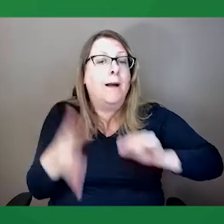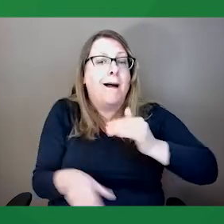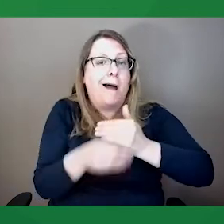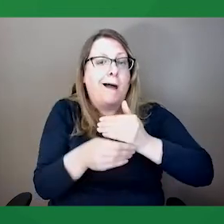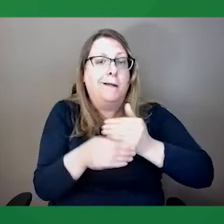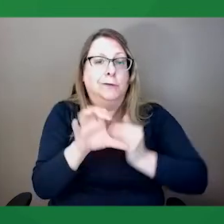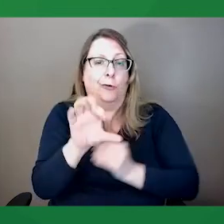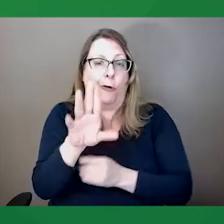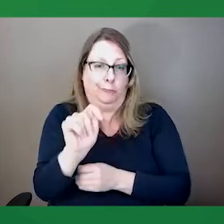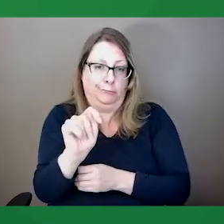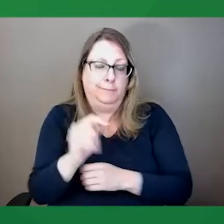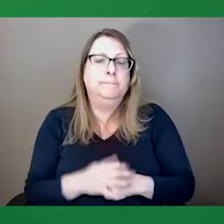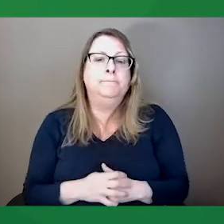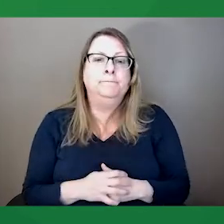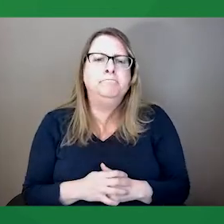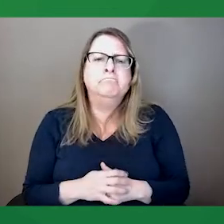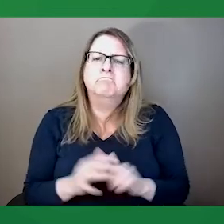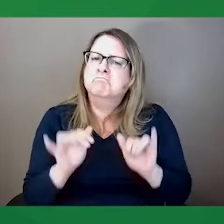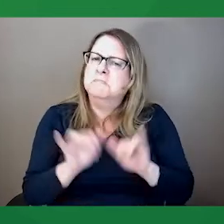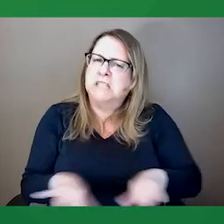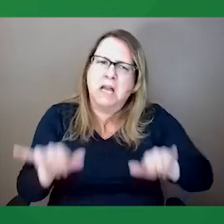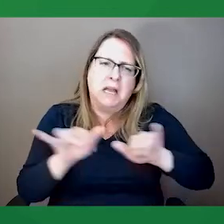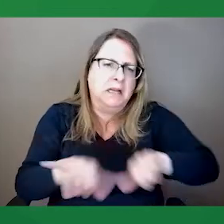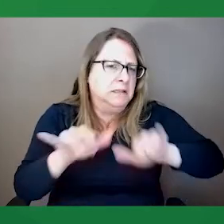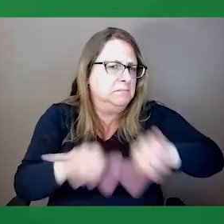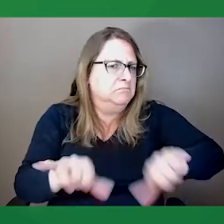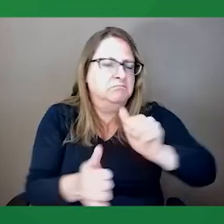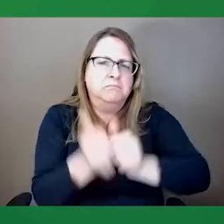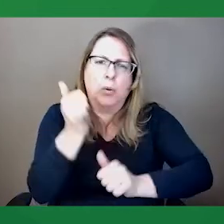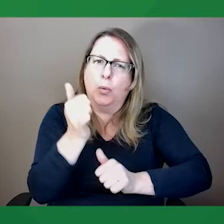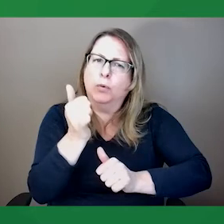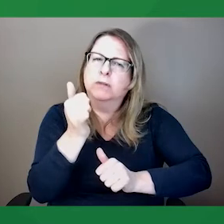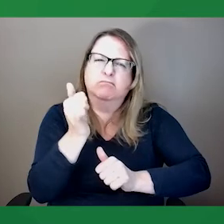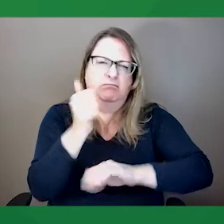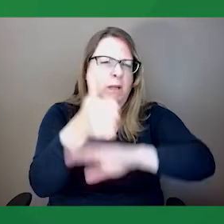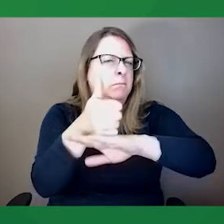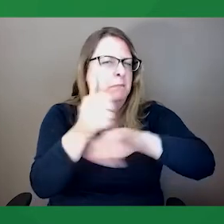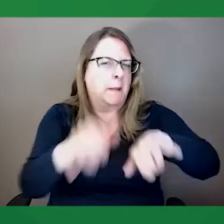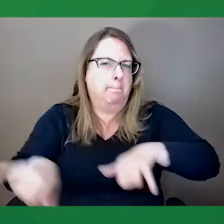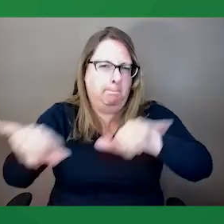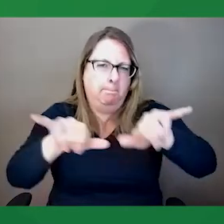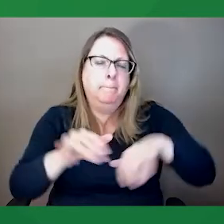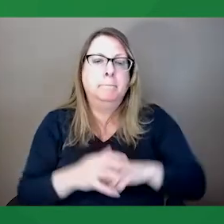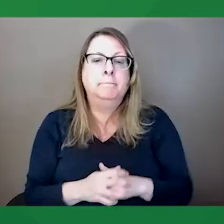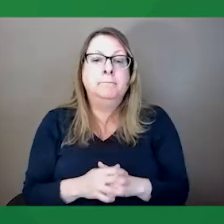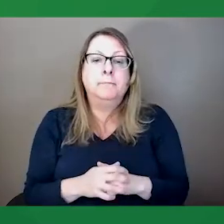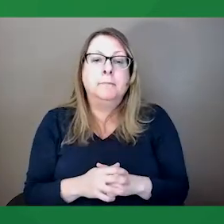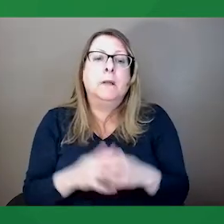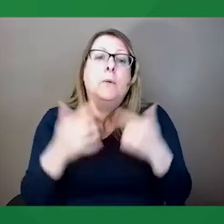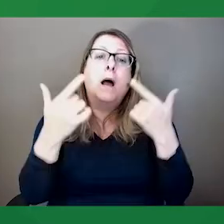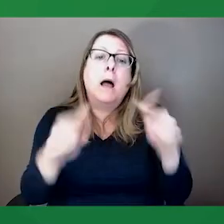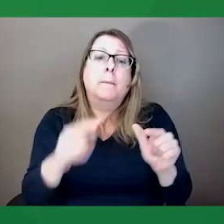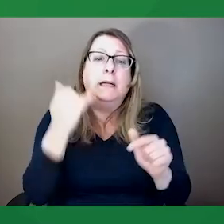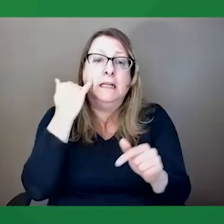And then you have the add to cart. So this is fairly common, most of the websites will use this kind of design.